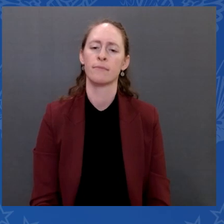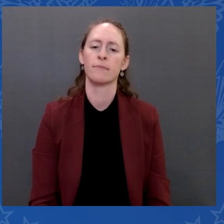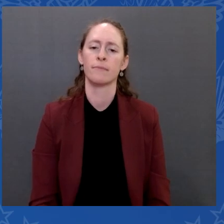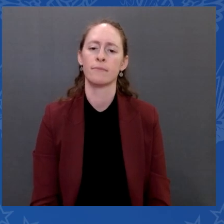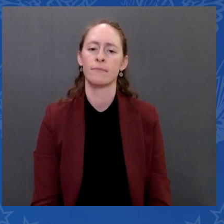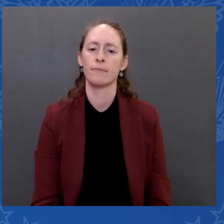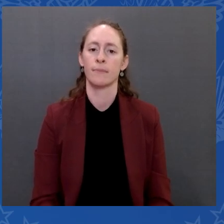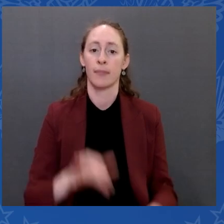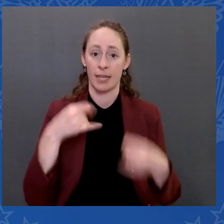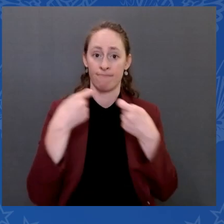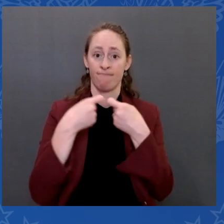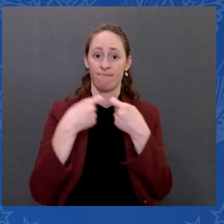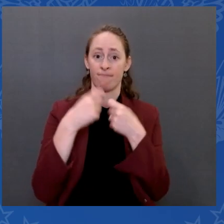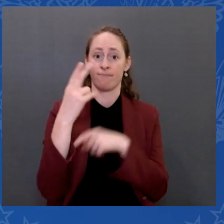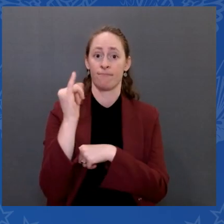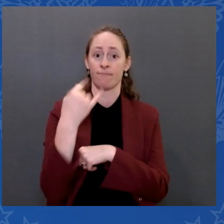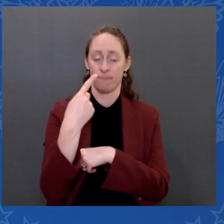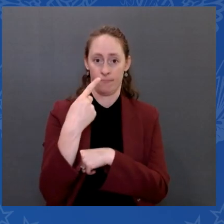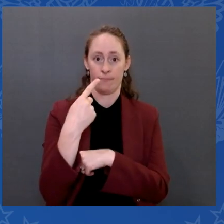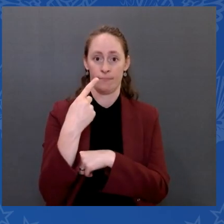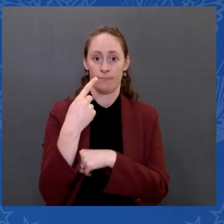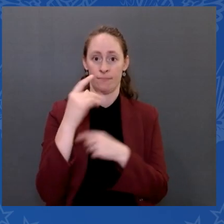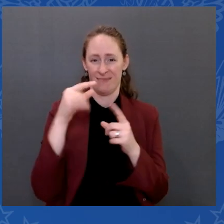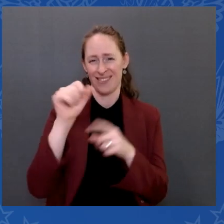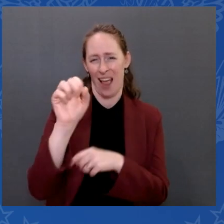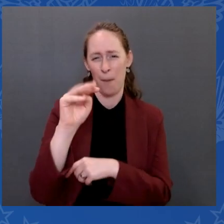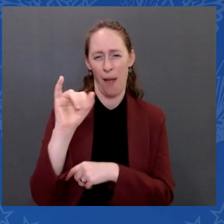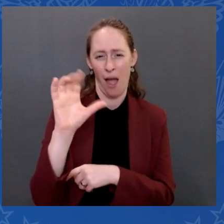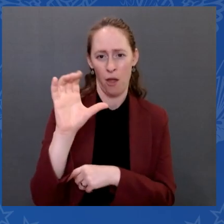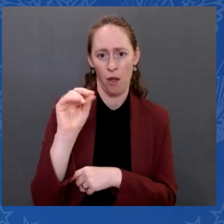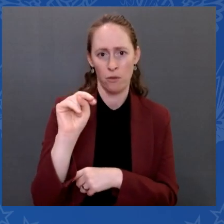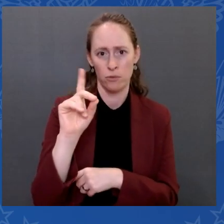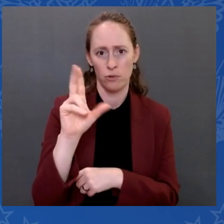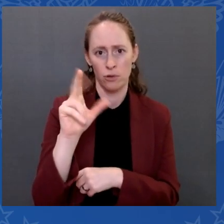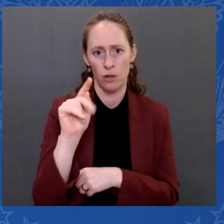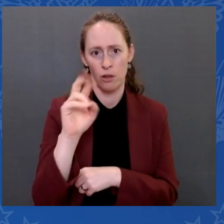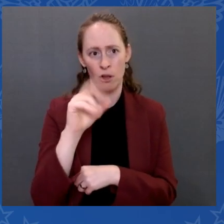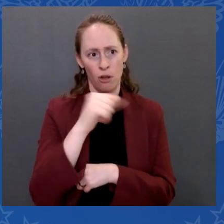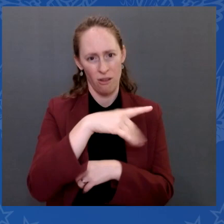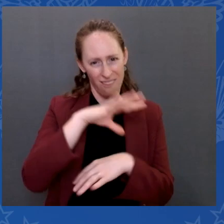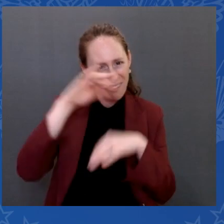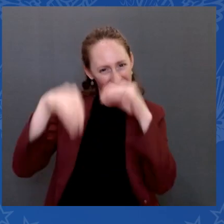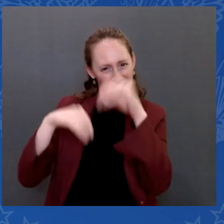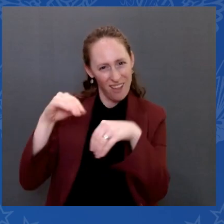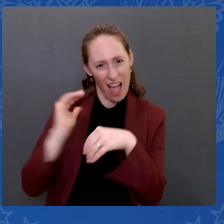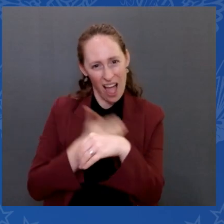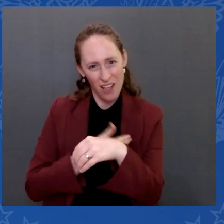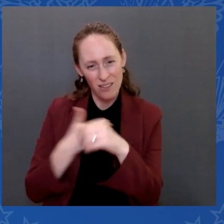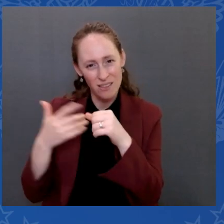They weaponize the financial incentives to facilitate their acquisition of intellectual property.